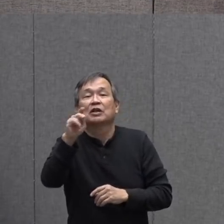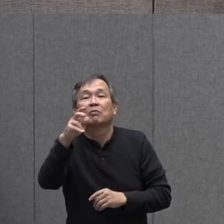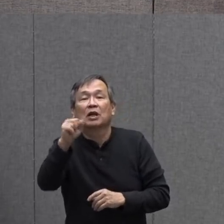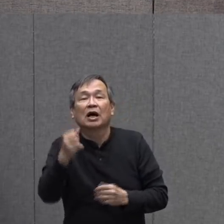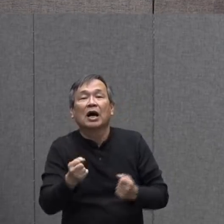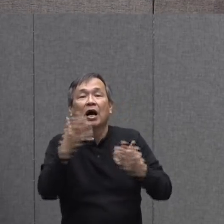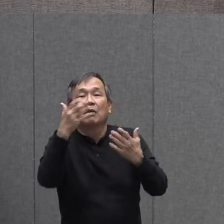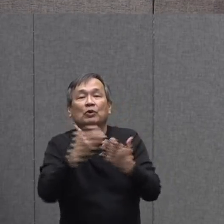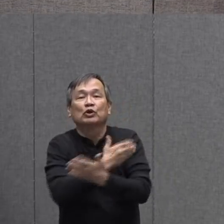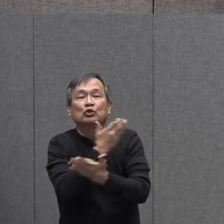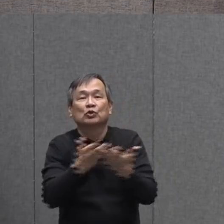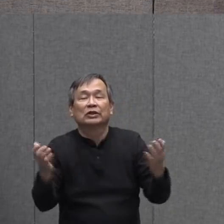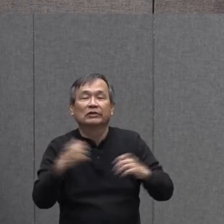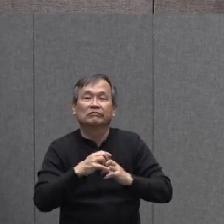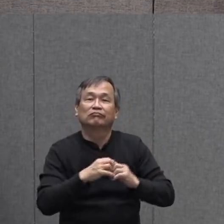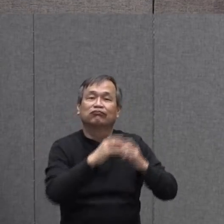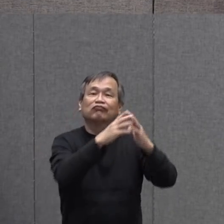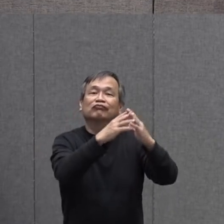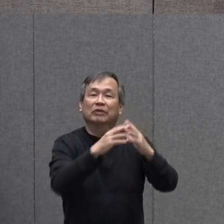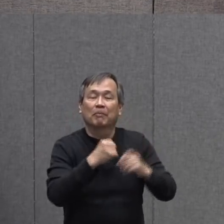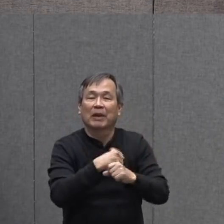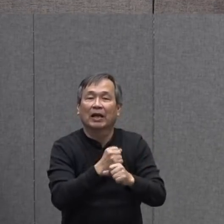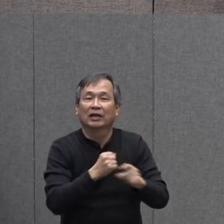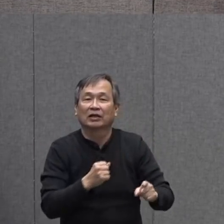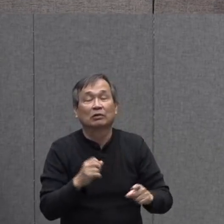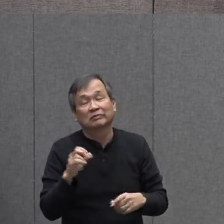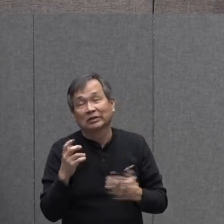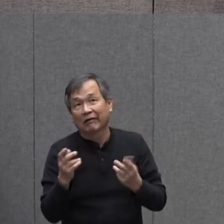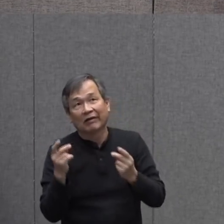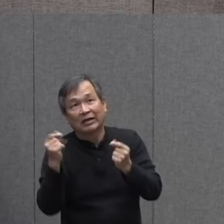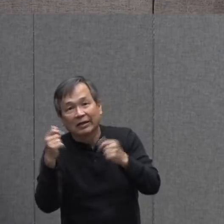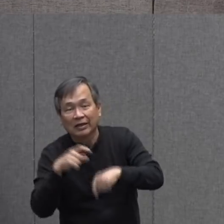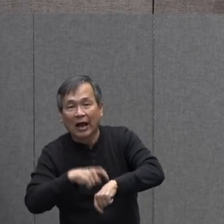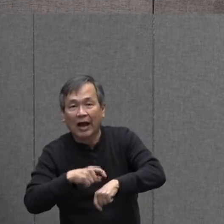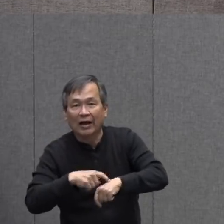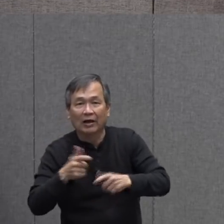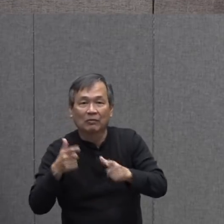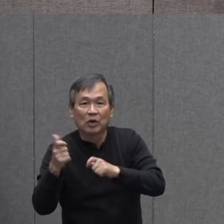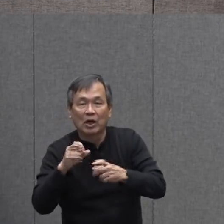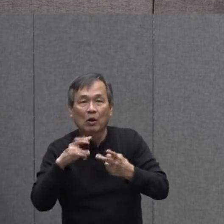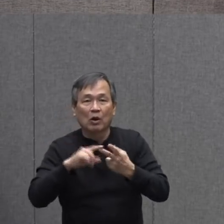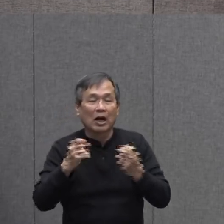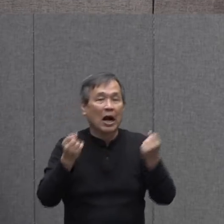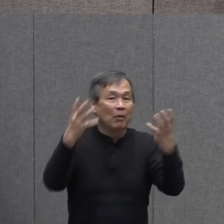or how quickly can you do it? Who can build something the fastest?